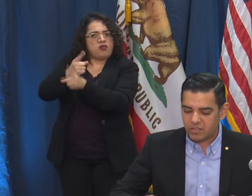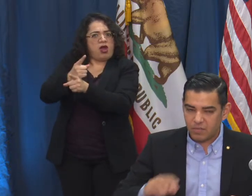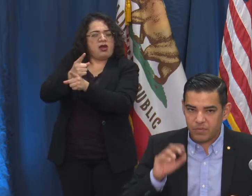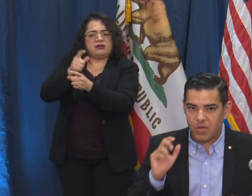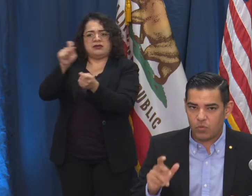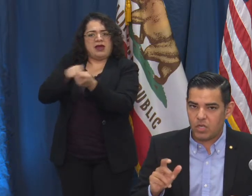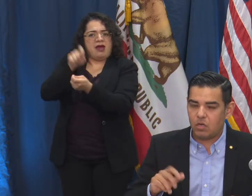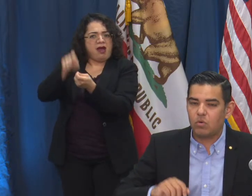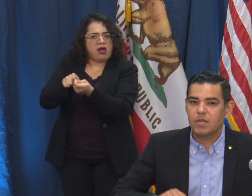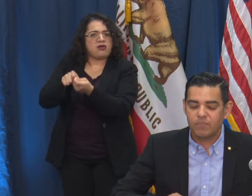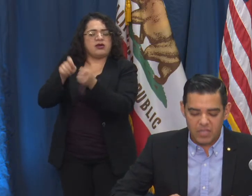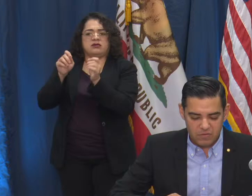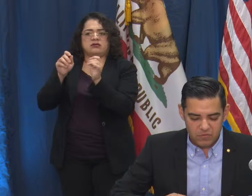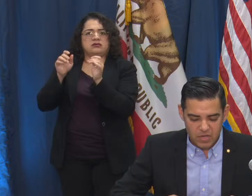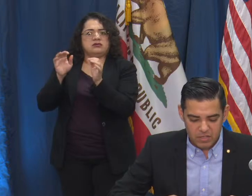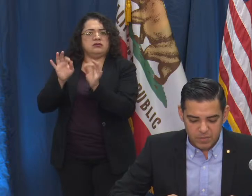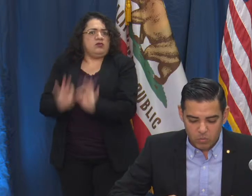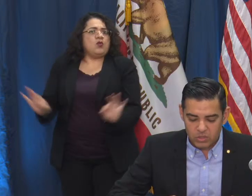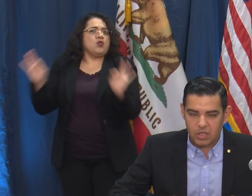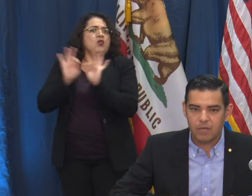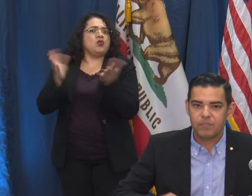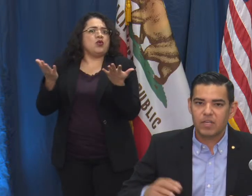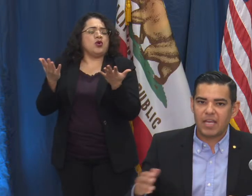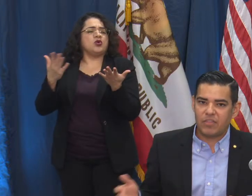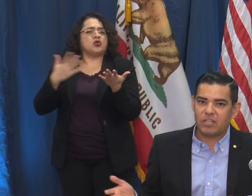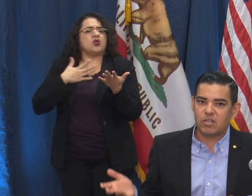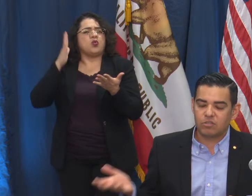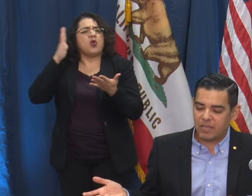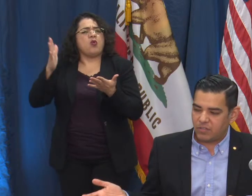something that we know is being worked on and I think Dr. Davis